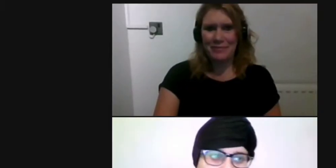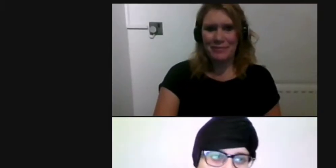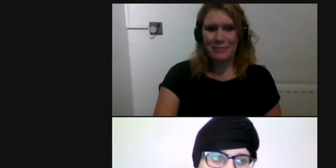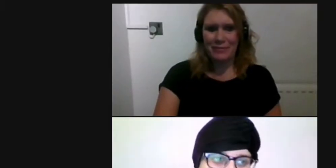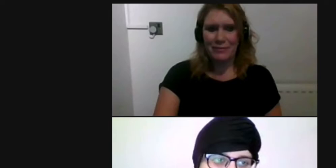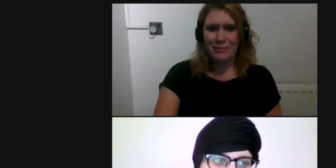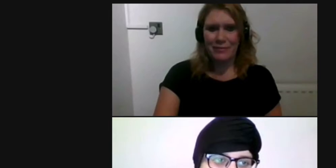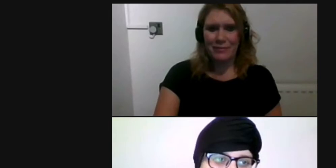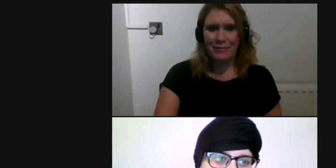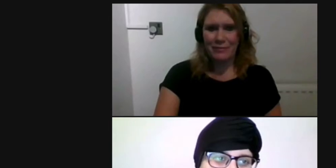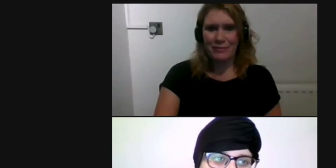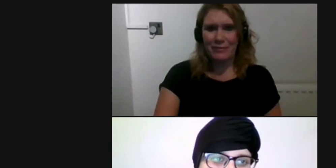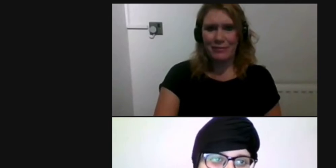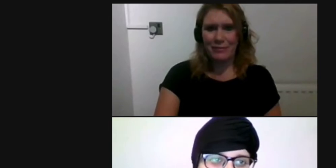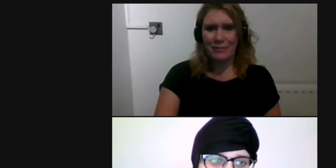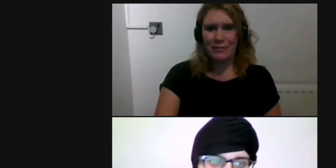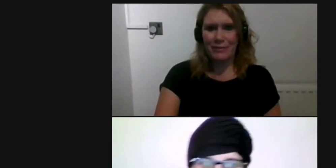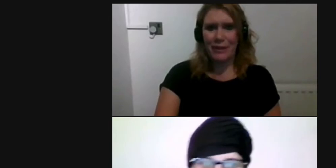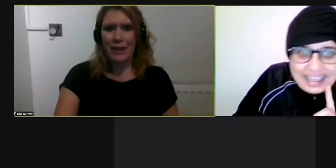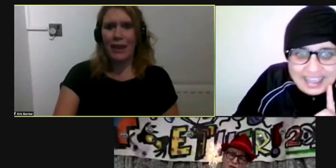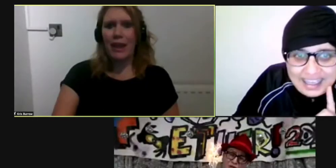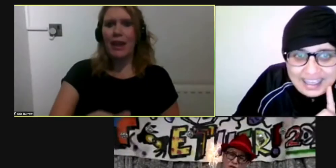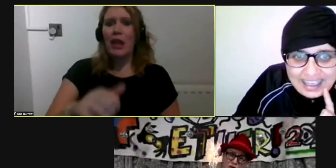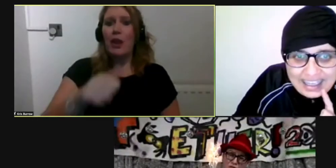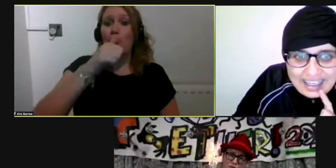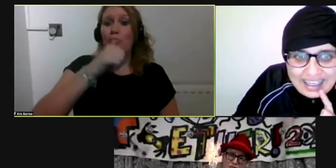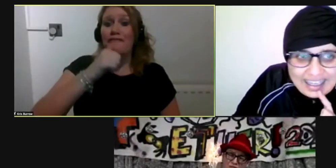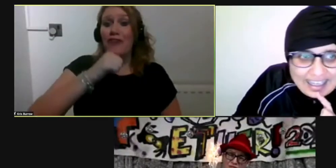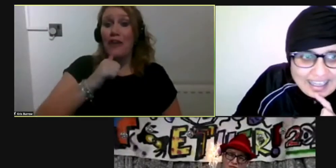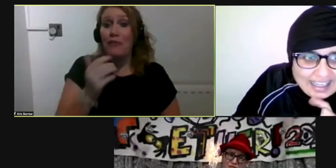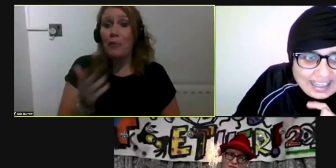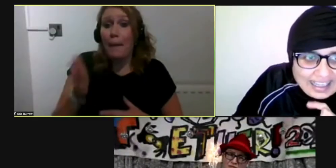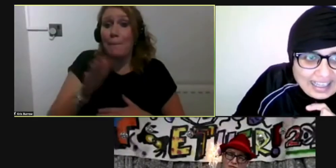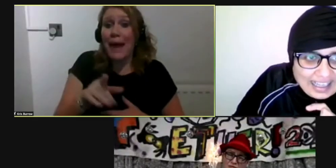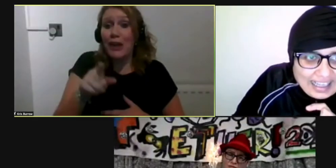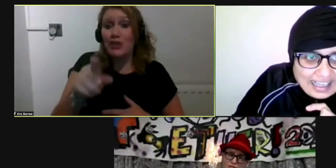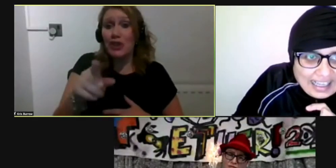Would you prefer I came back to you?